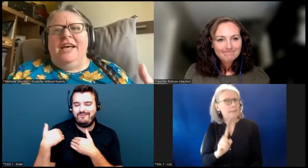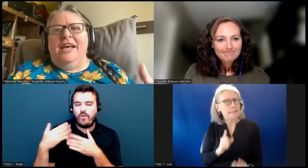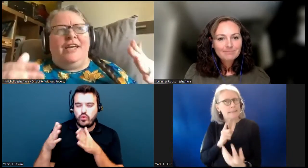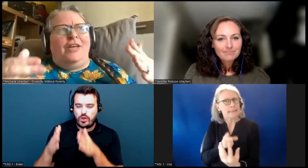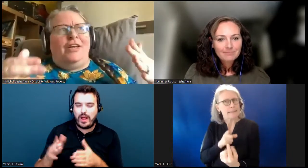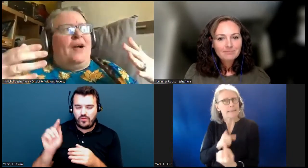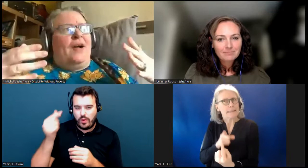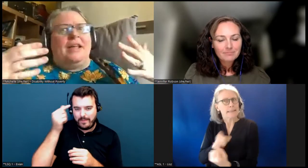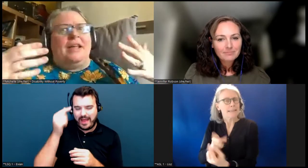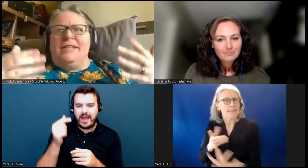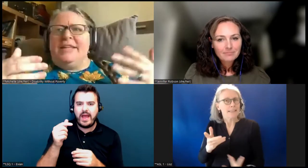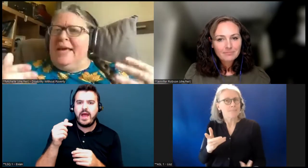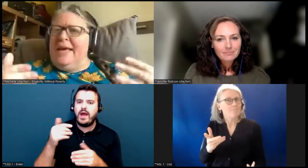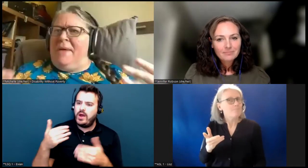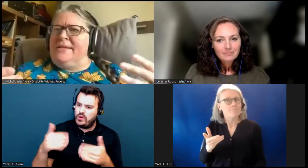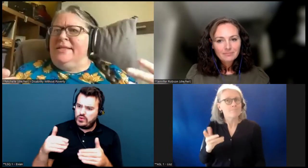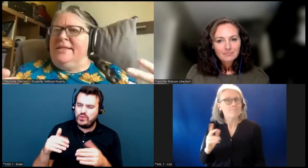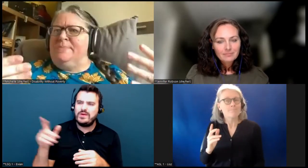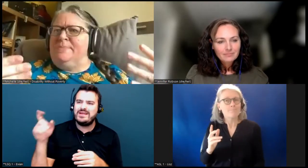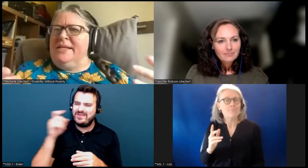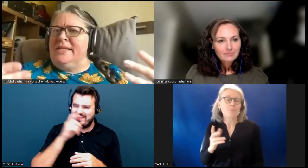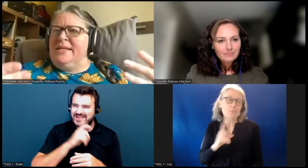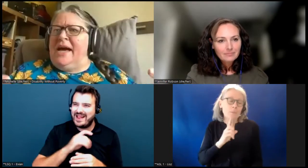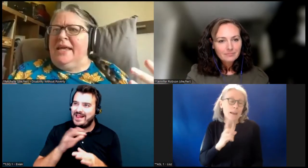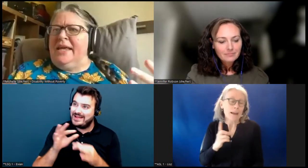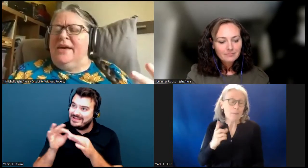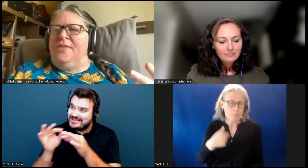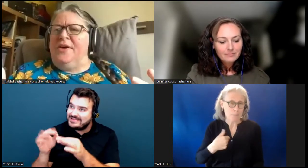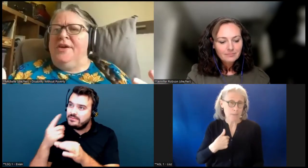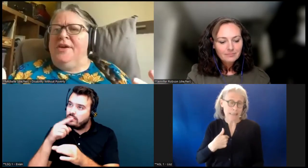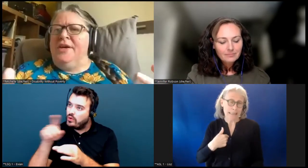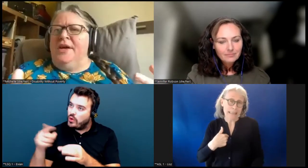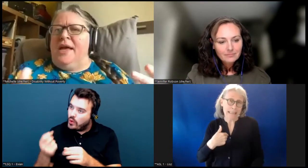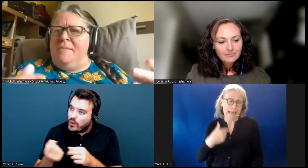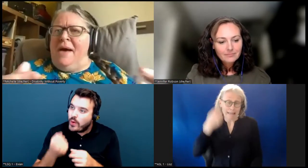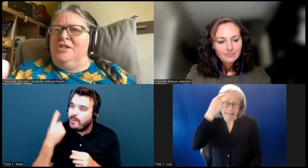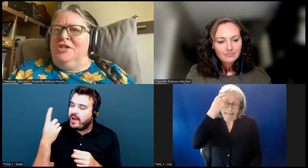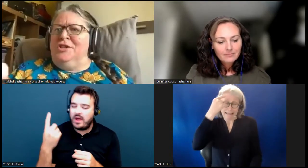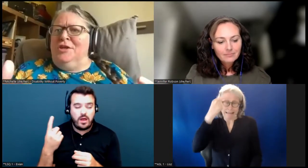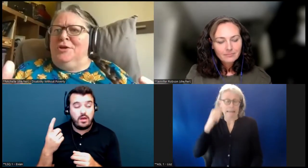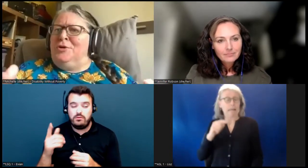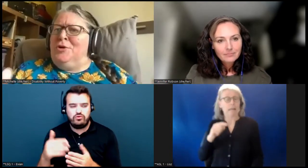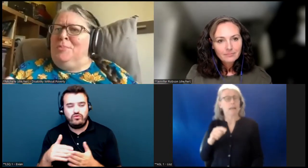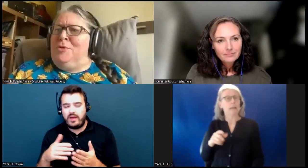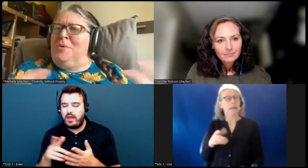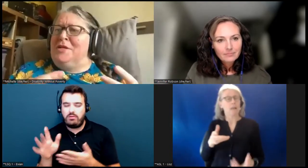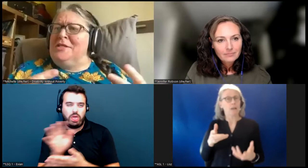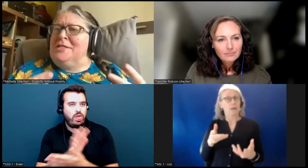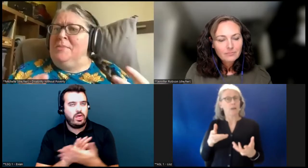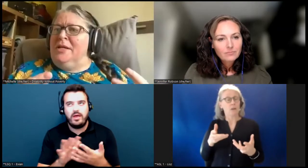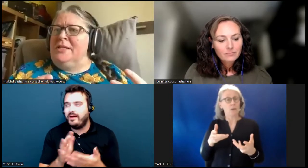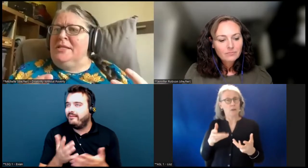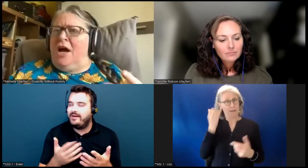KNOW, I TAKE IT BACK TO THIS BASIC IDEA THAT IMAGINE, YOU KNOW, YOUR BOND WITH A DISABILITY.